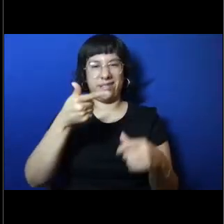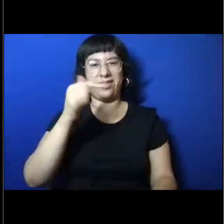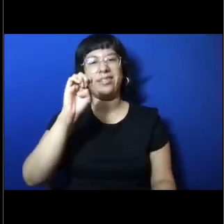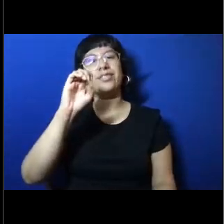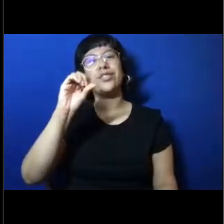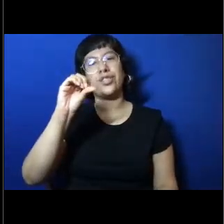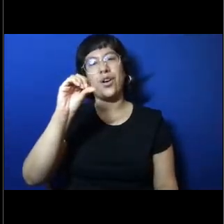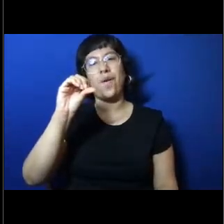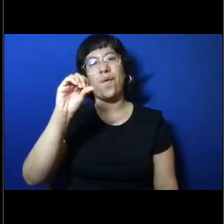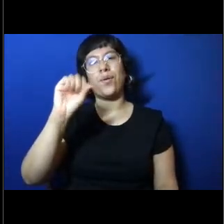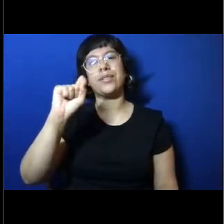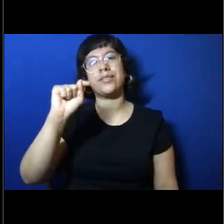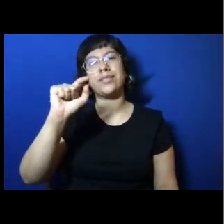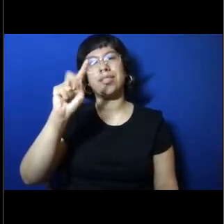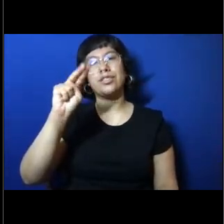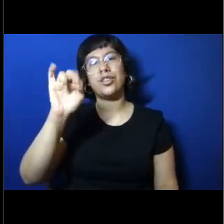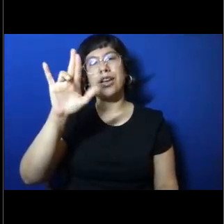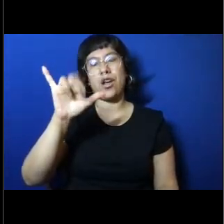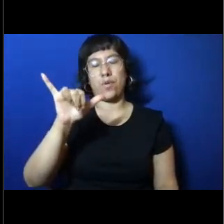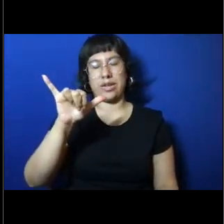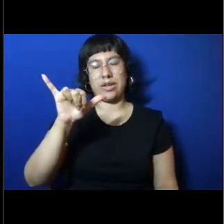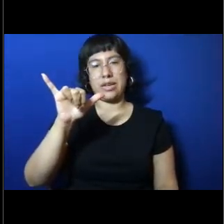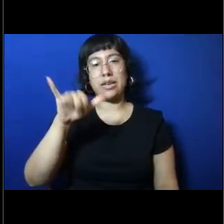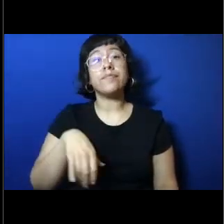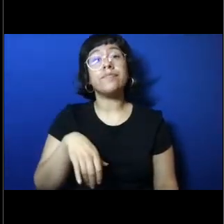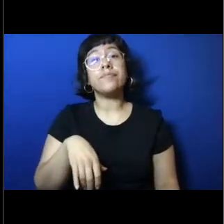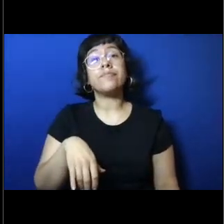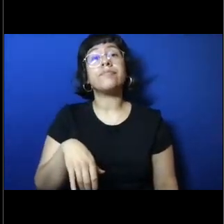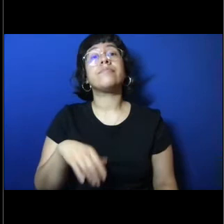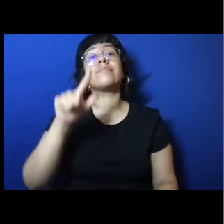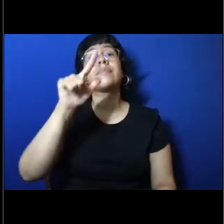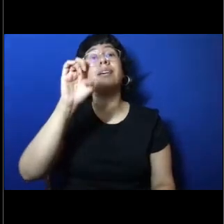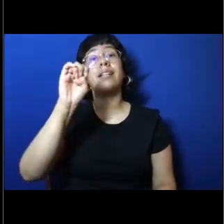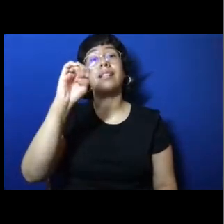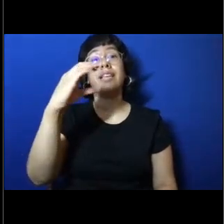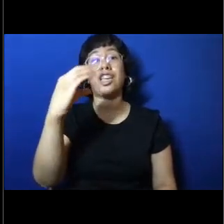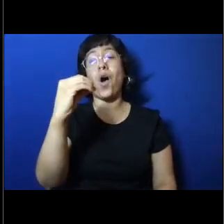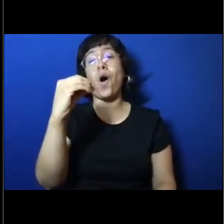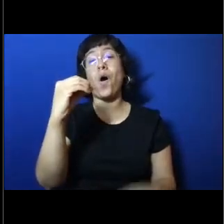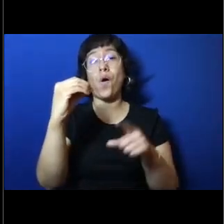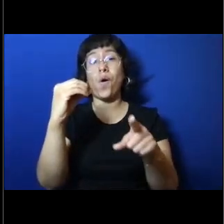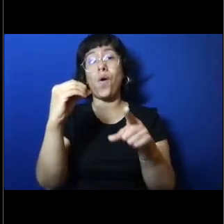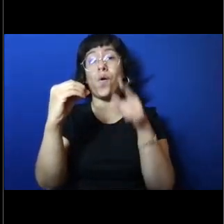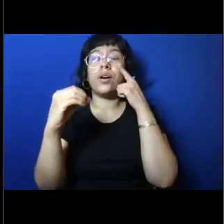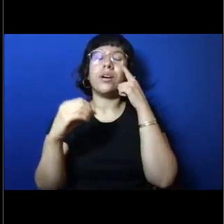And that's used for staring. And the Leo orbit or Low earth orbit is used for full global coverage.